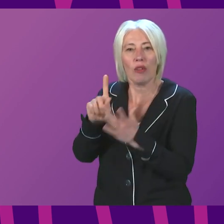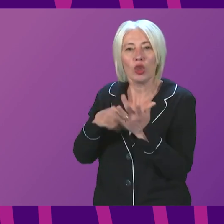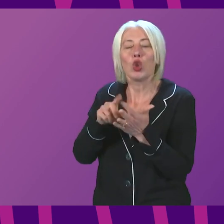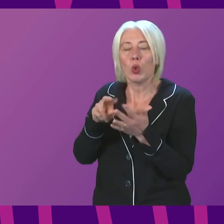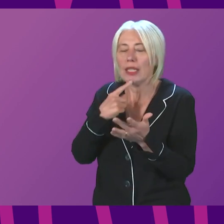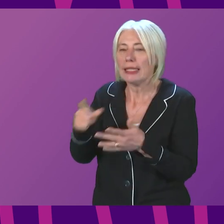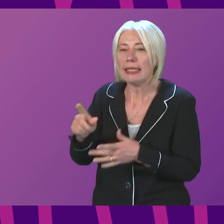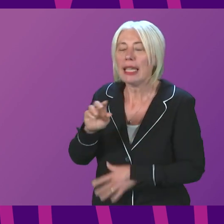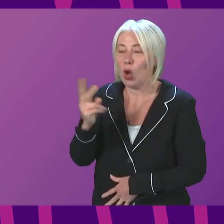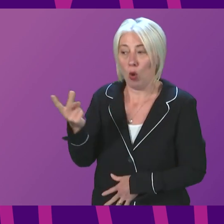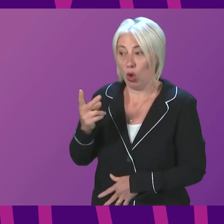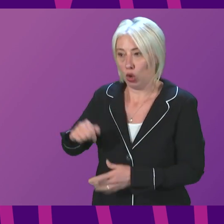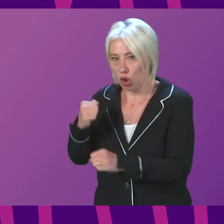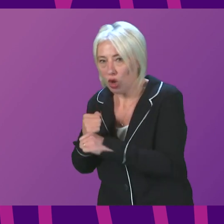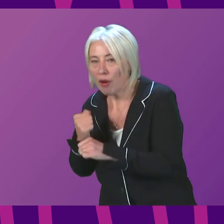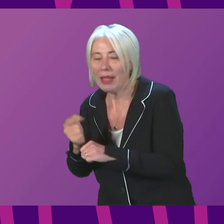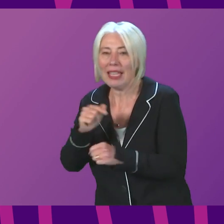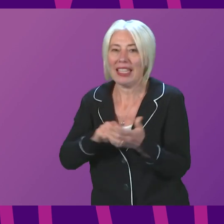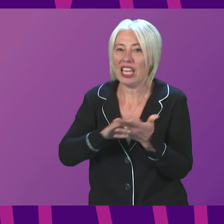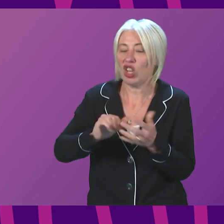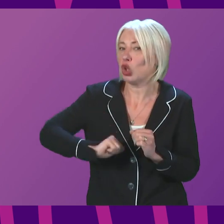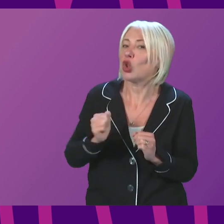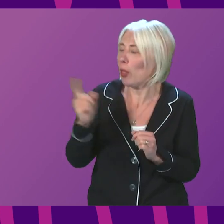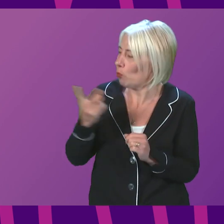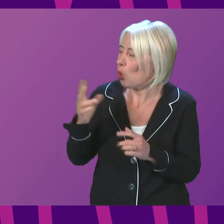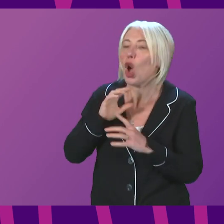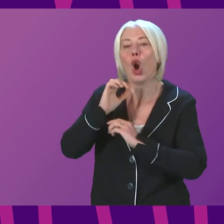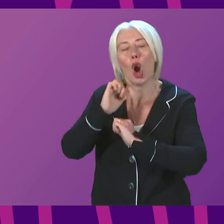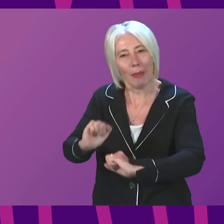“Both the Scottish Government and NHS Scotland remain committed to ensuring women who have